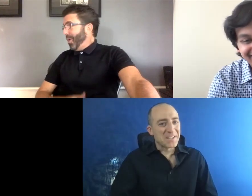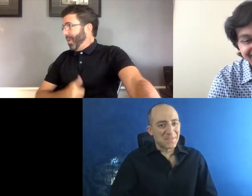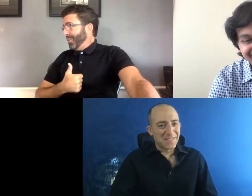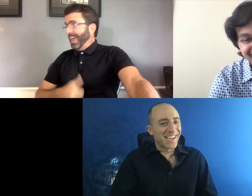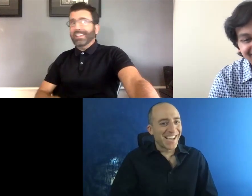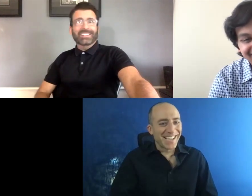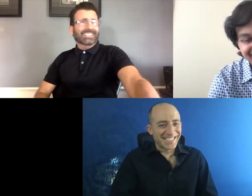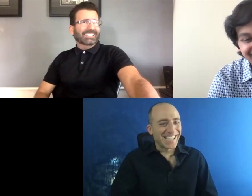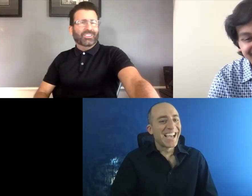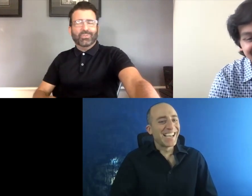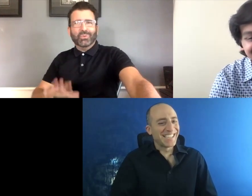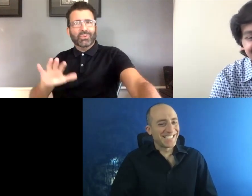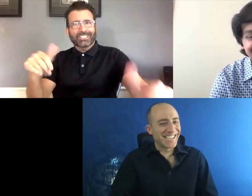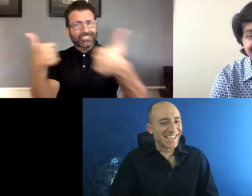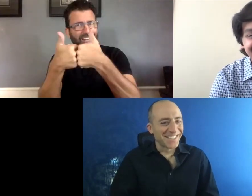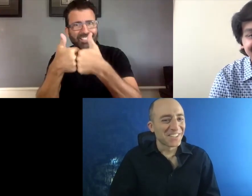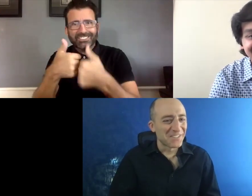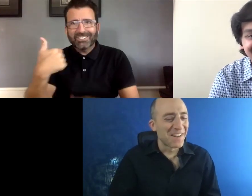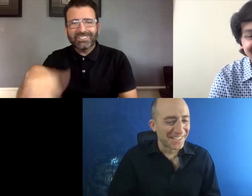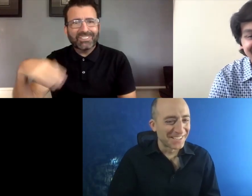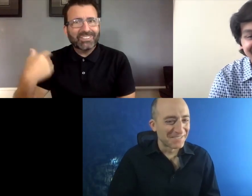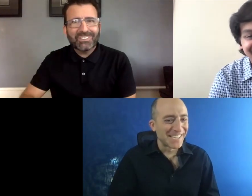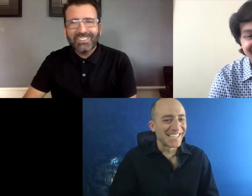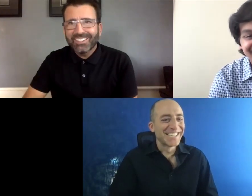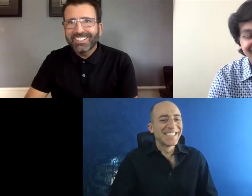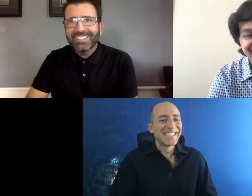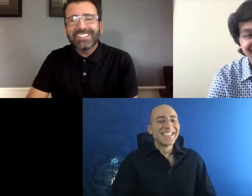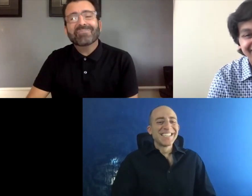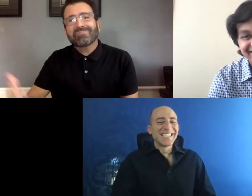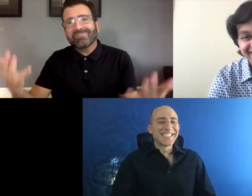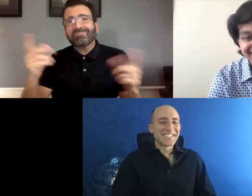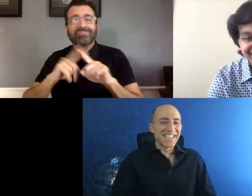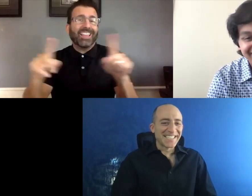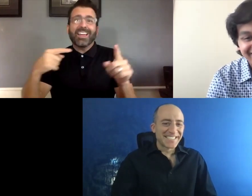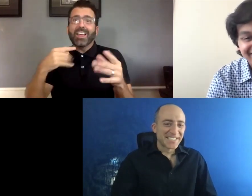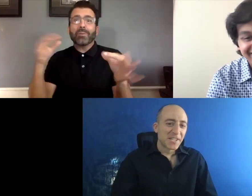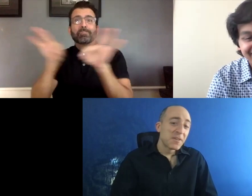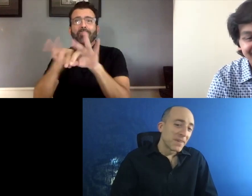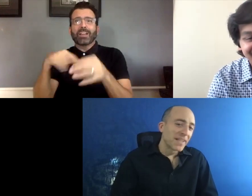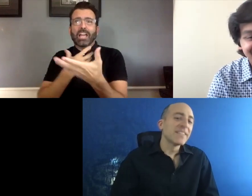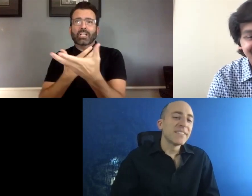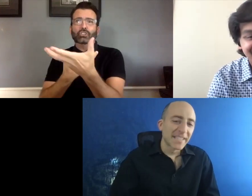with you. I have to. have to kind of look away a little bit. that's a challenge. but again,